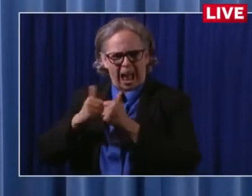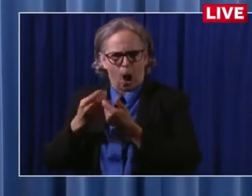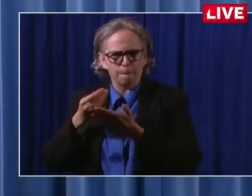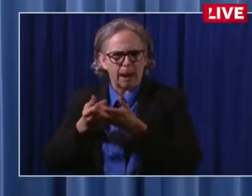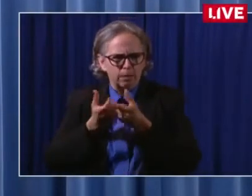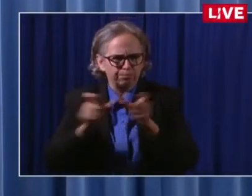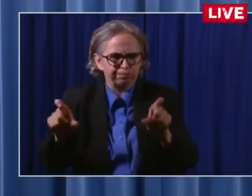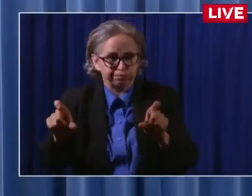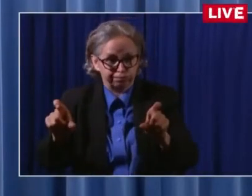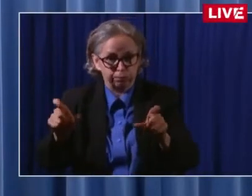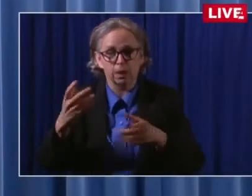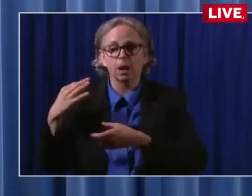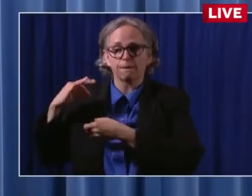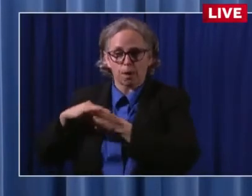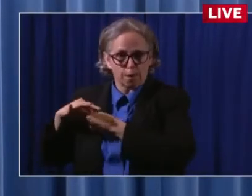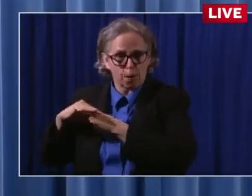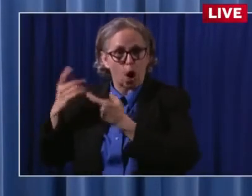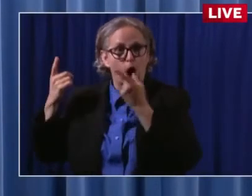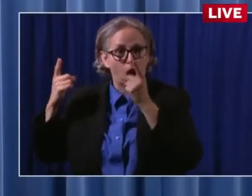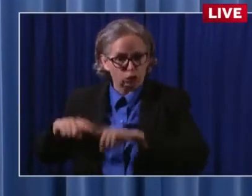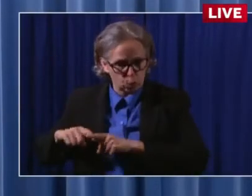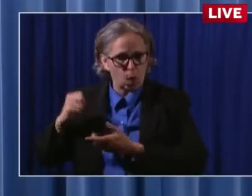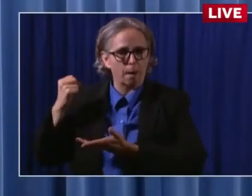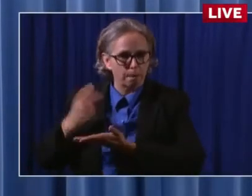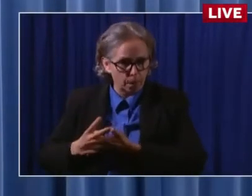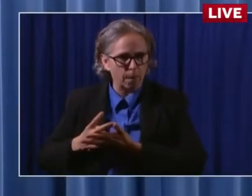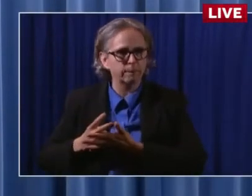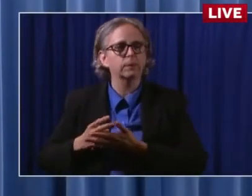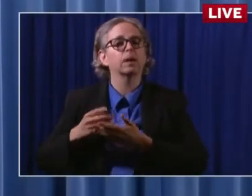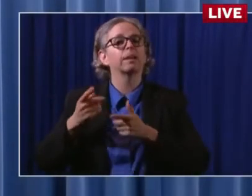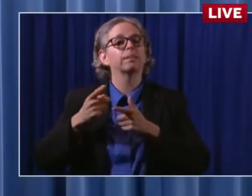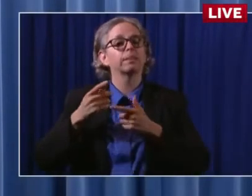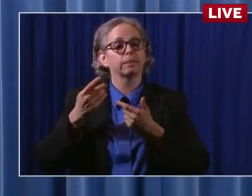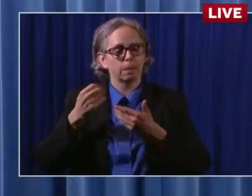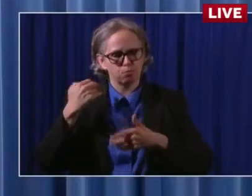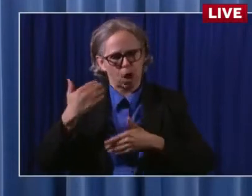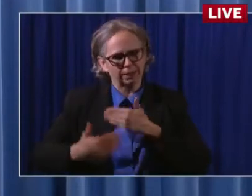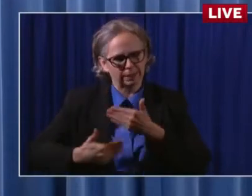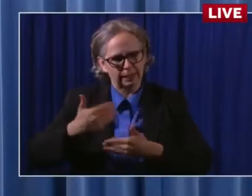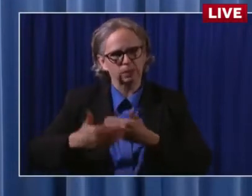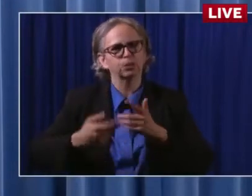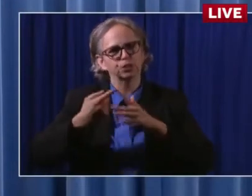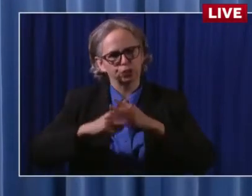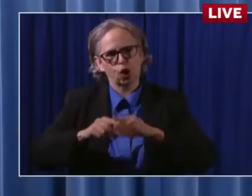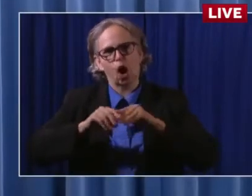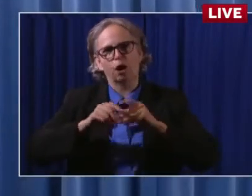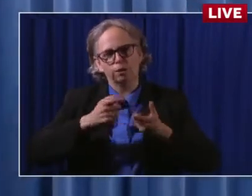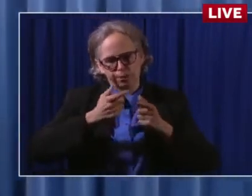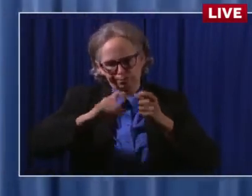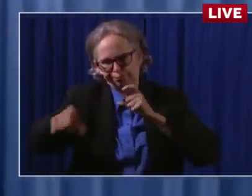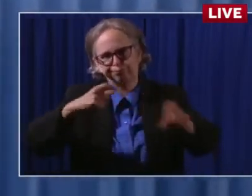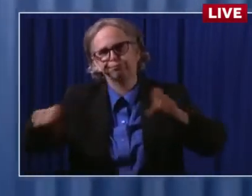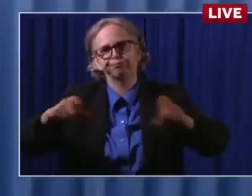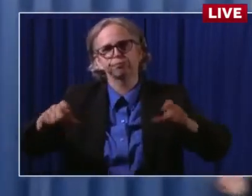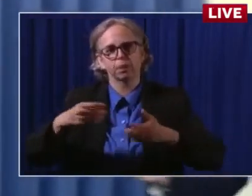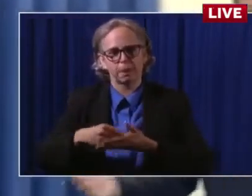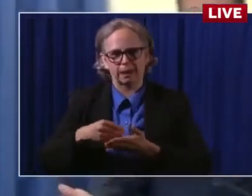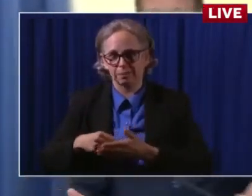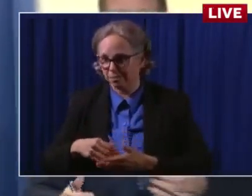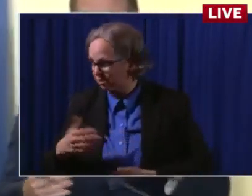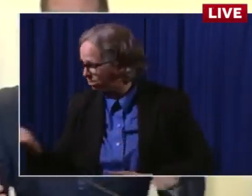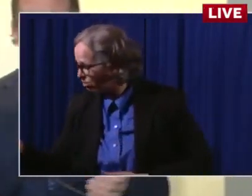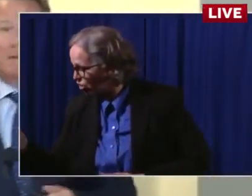THE CONTROLLING BOARD ON MONDAY, AND AS SOON AS THEY VOTE ON THAT, ASSUMING THAT THEY RELEASE THAT MONEY, THEN THE PROCESS WILL START TO RELEASE THAT MONEY.